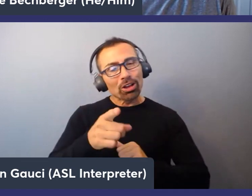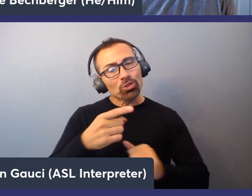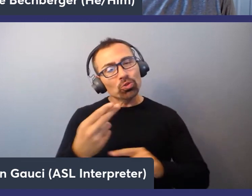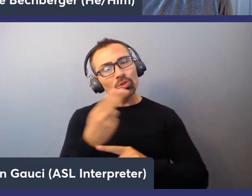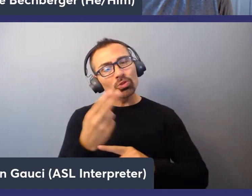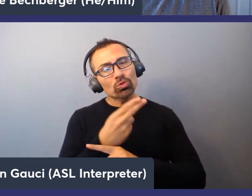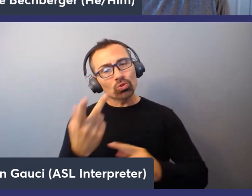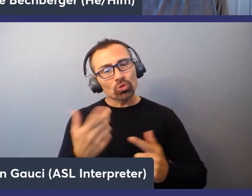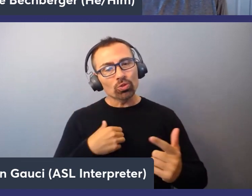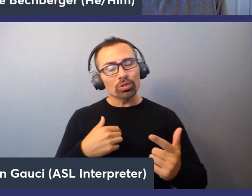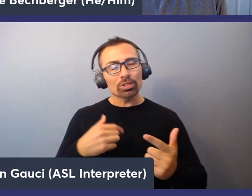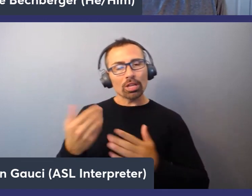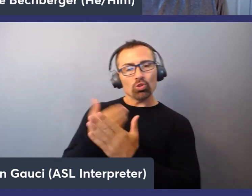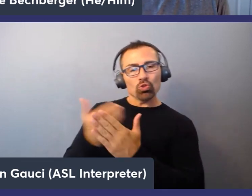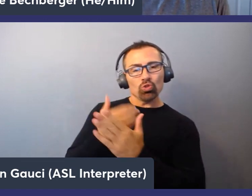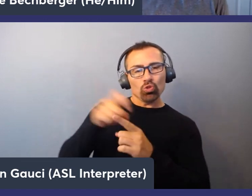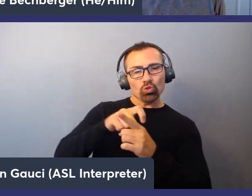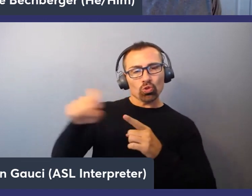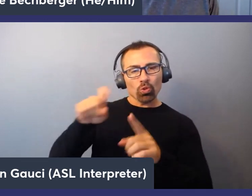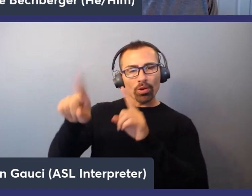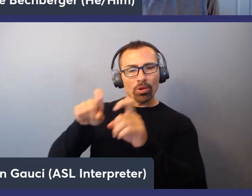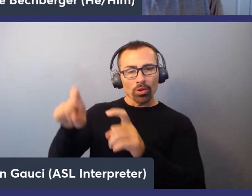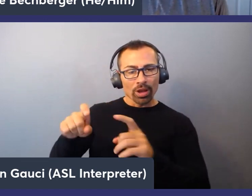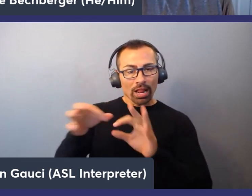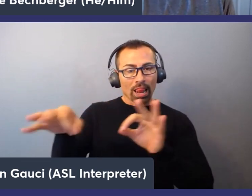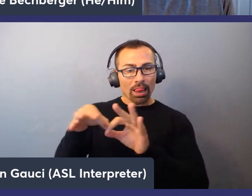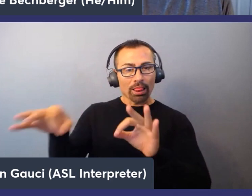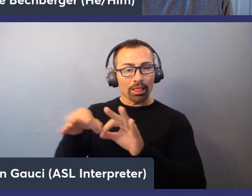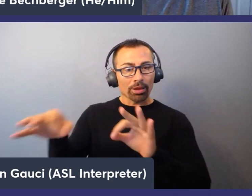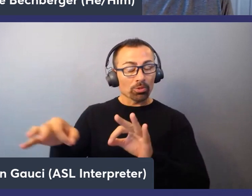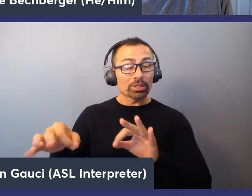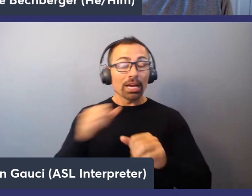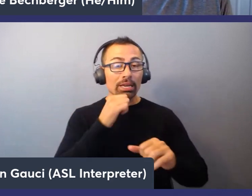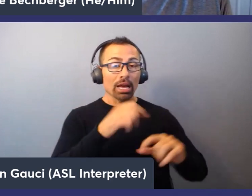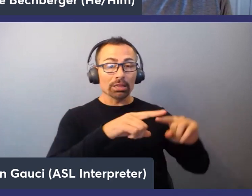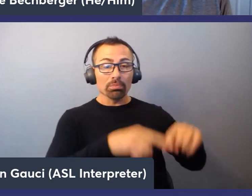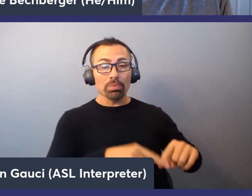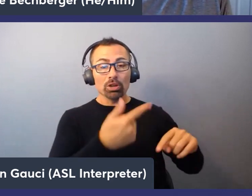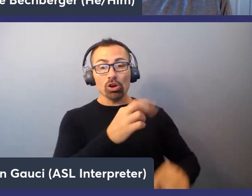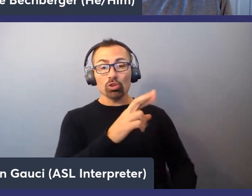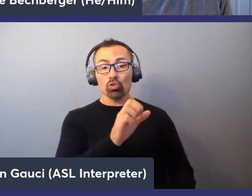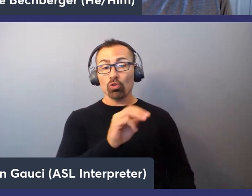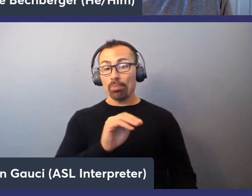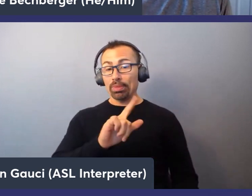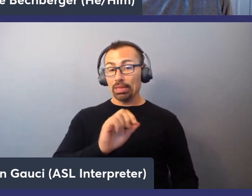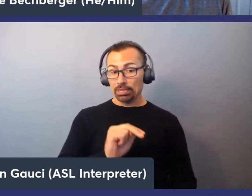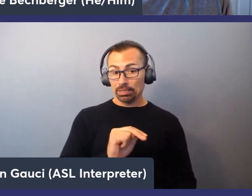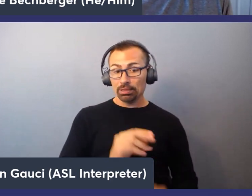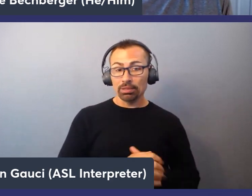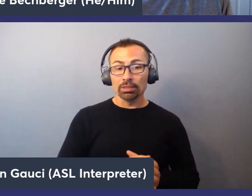Can you talk a little bit about that? Yeah, that's actually a great point. One of the real key things we wanted to do